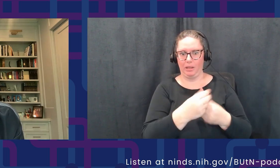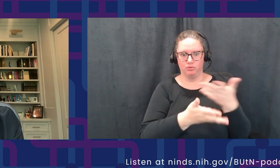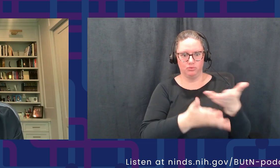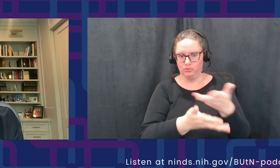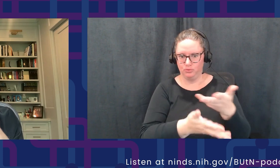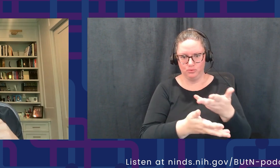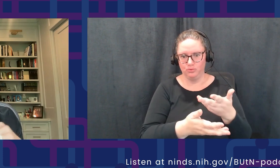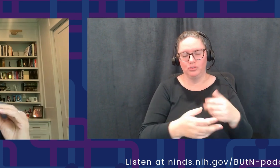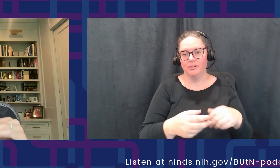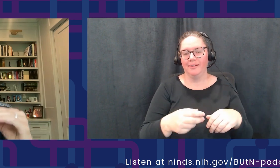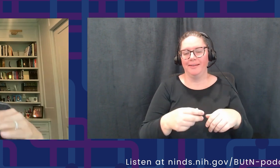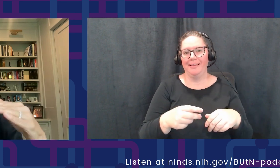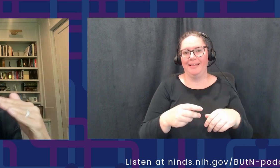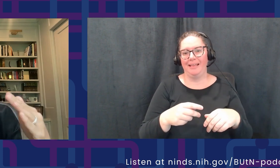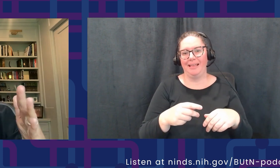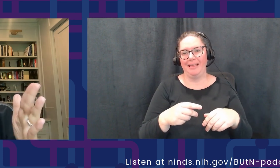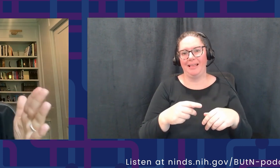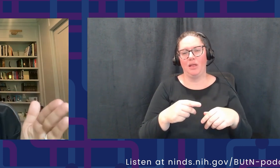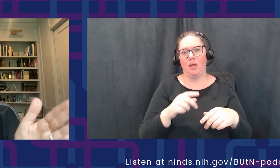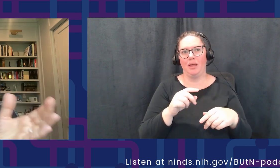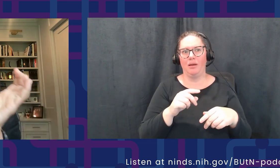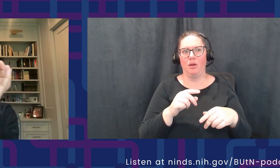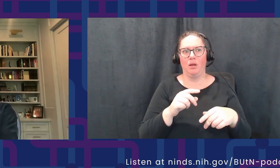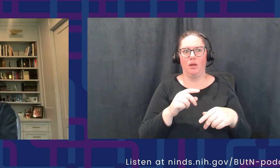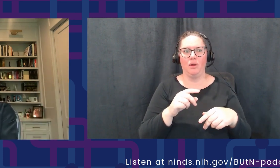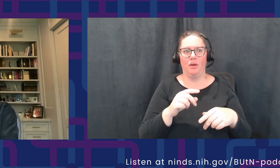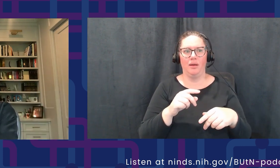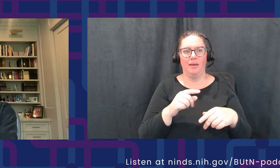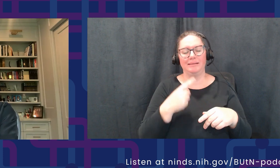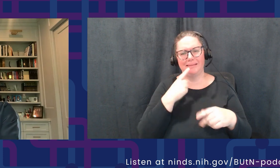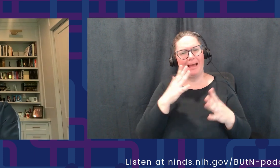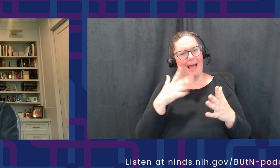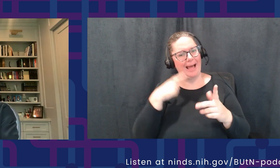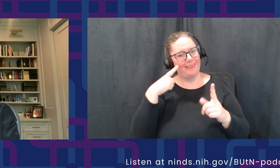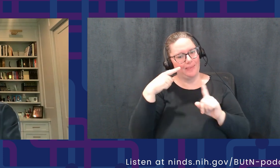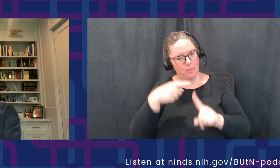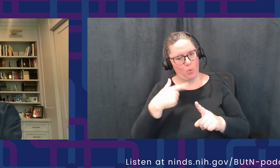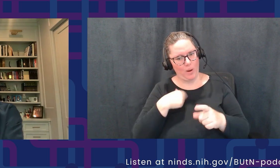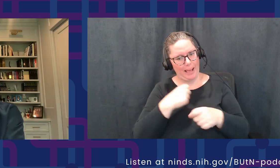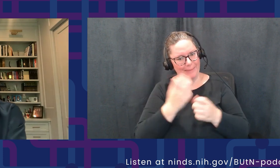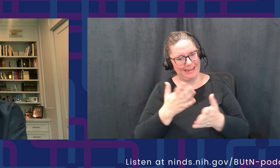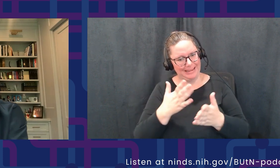And you could say, you know, "I actually think the point I made here makes that very clear.